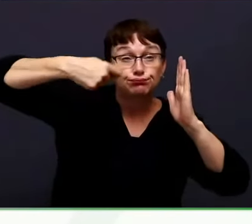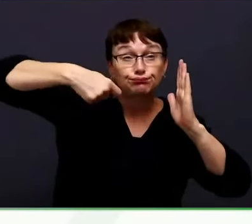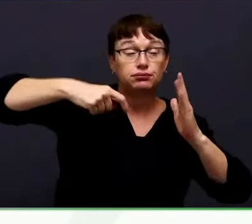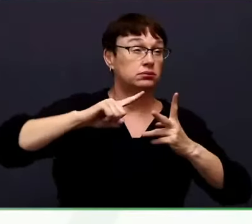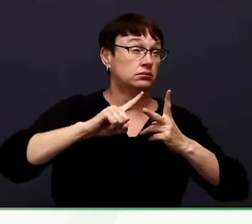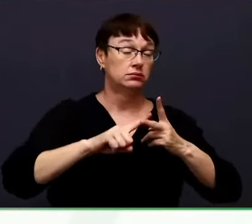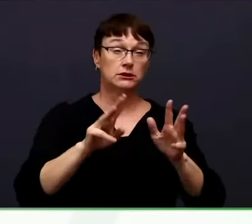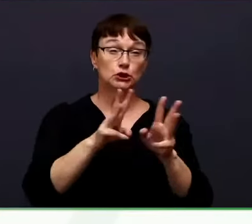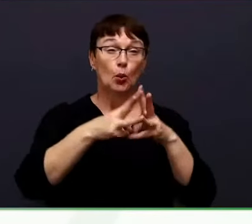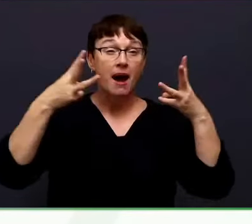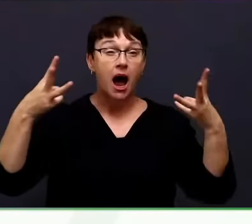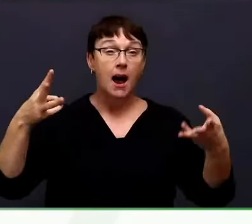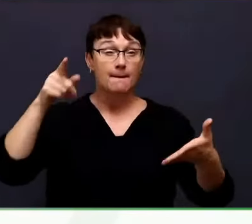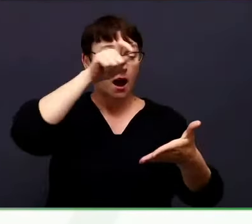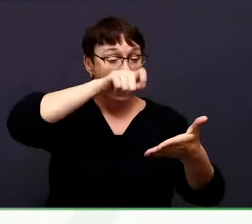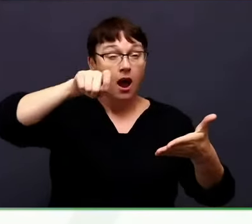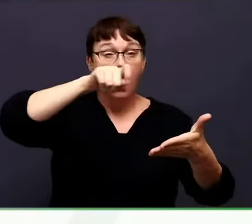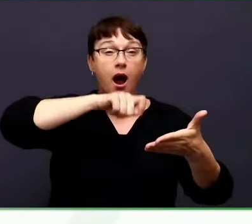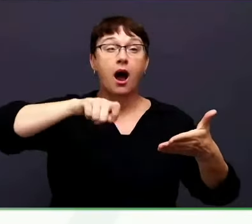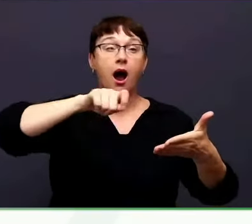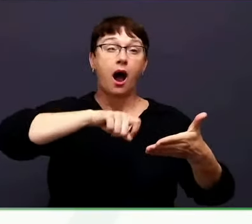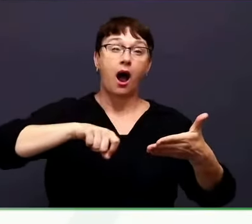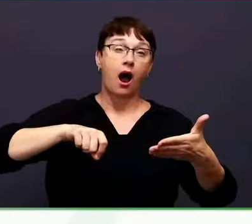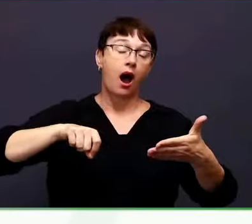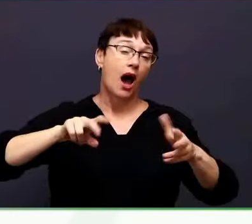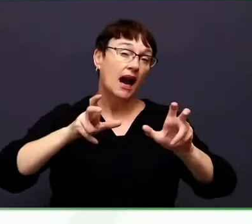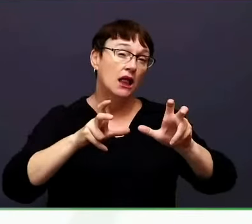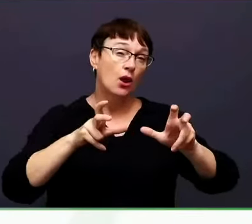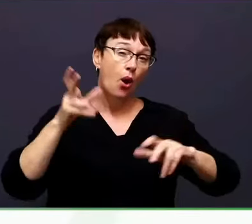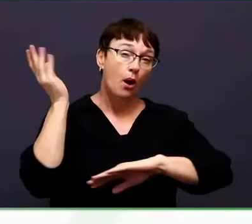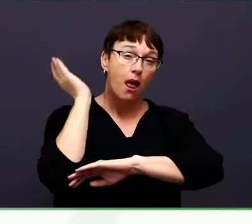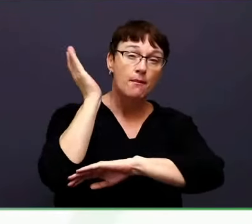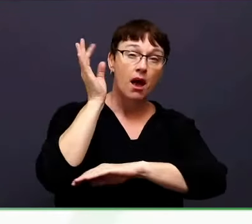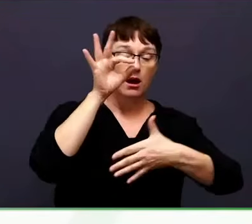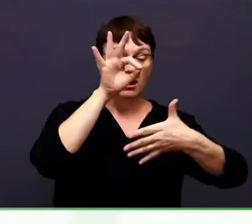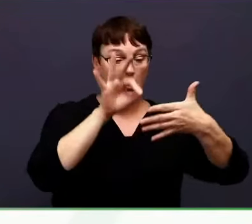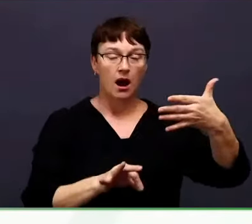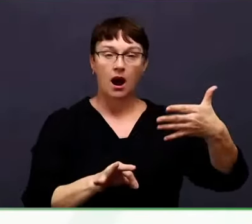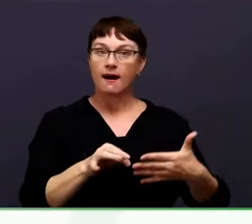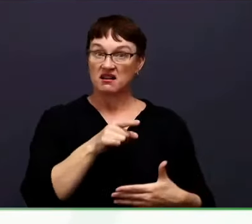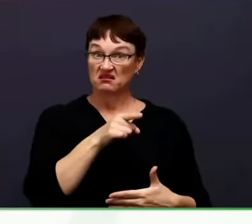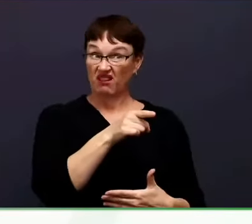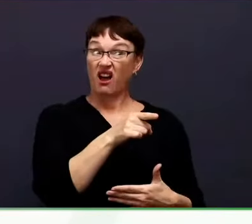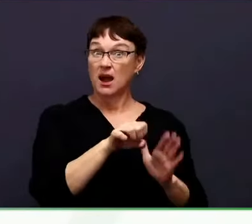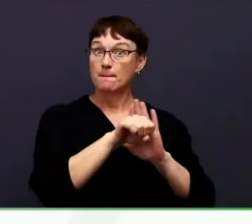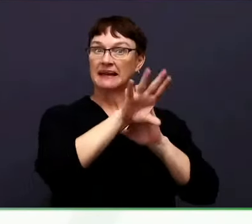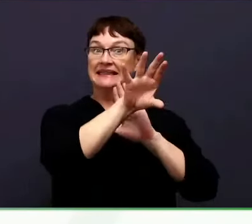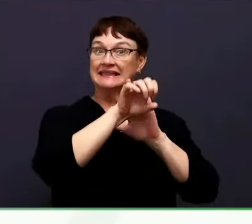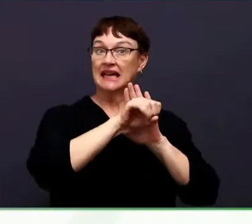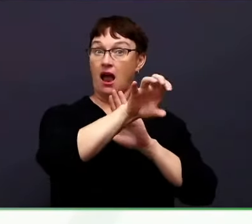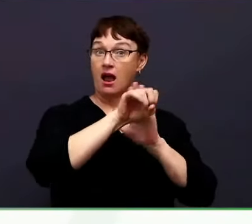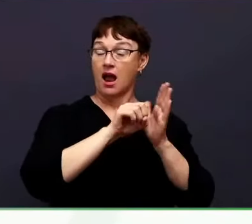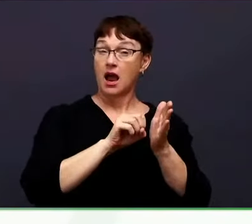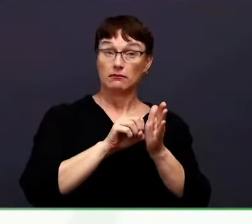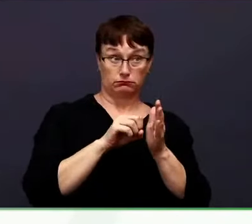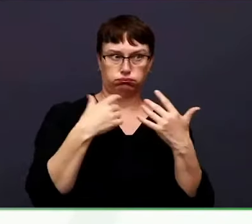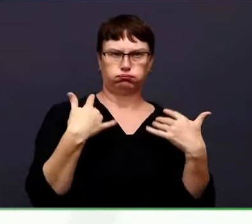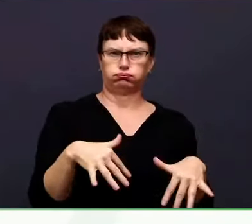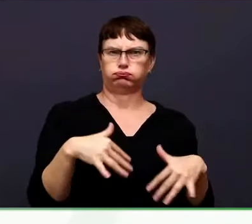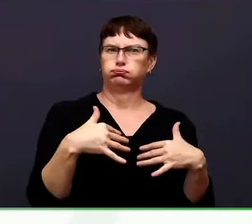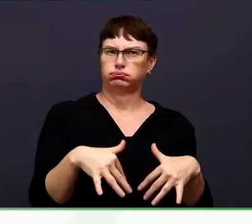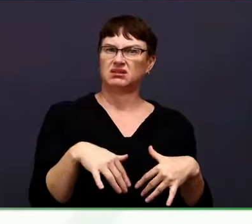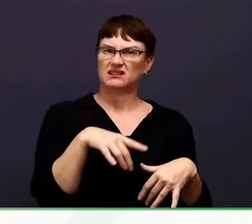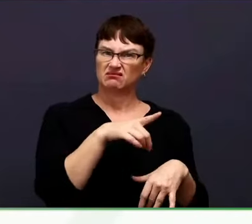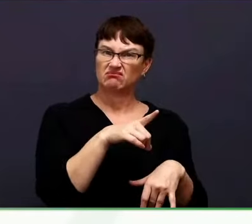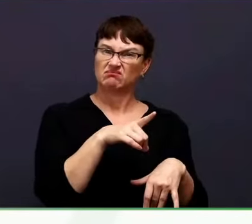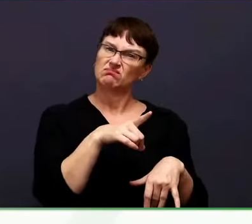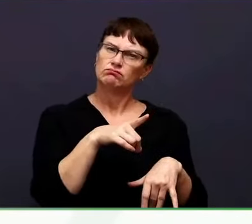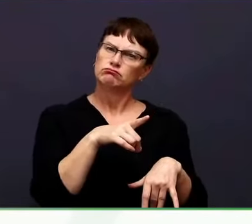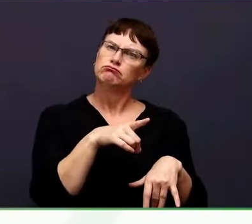us, and one of our friends made a speech after the commission.